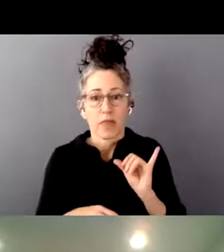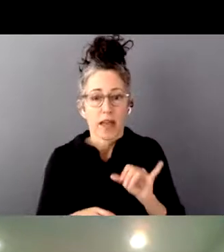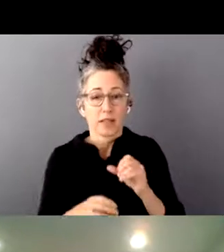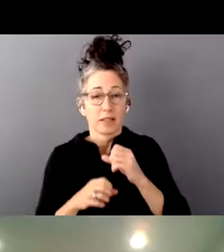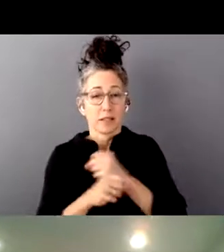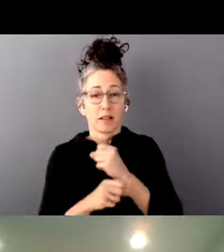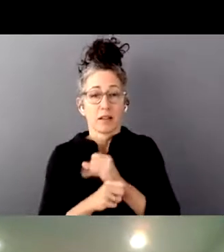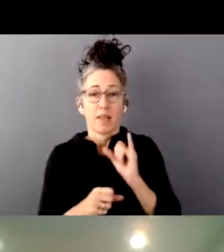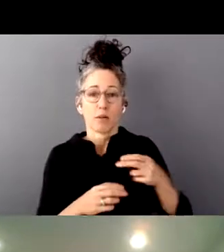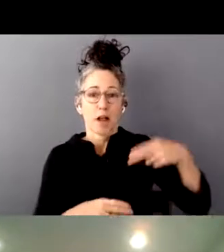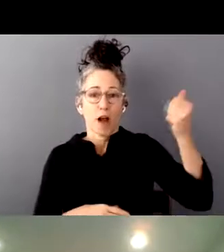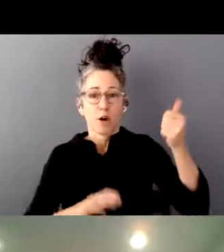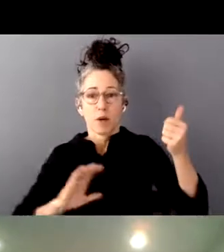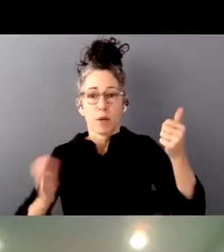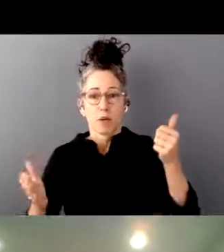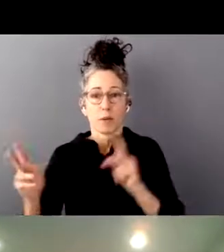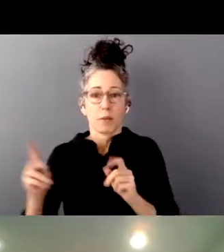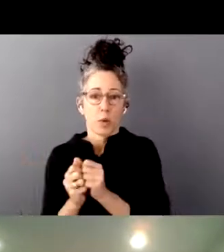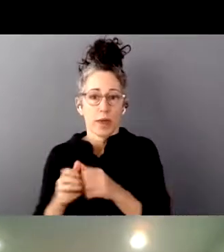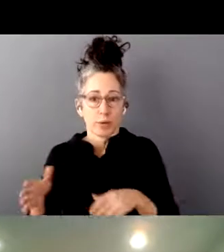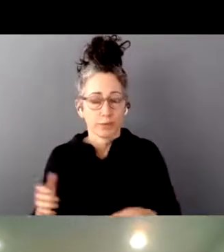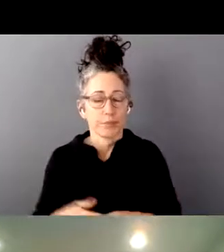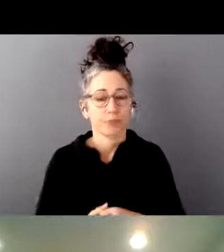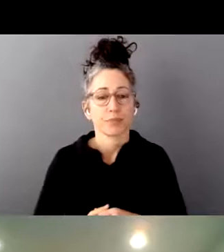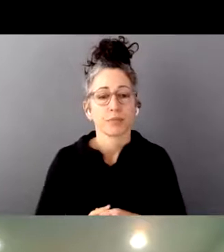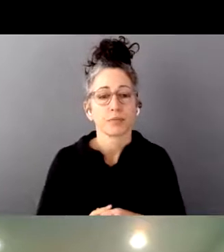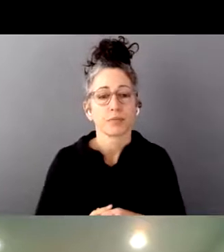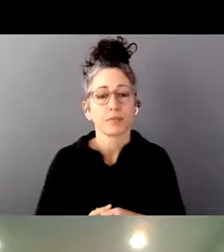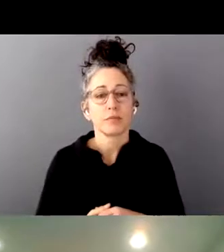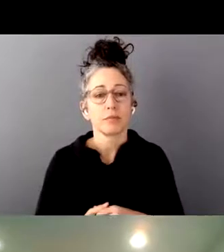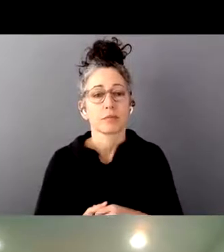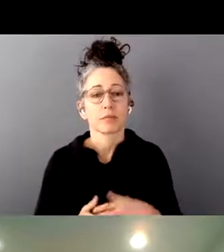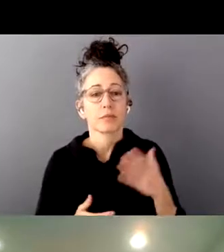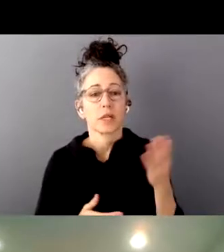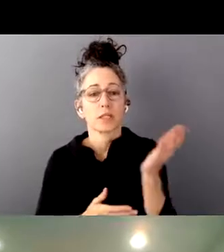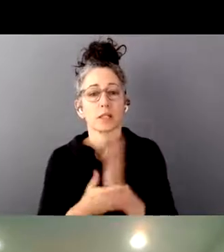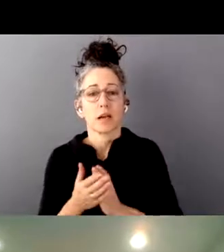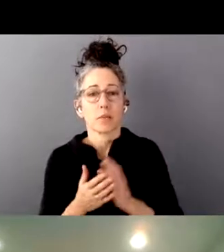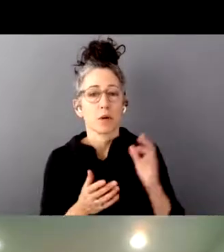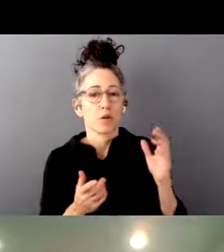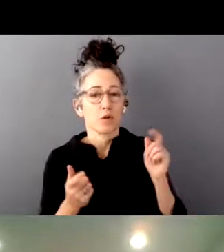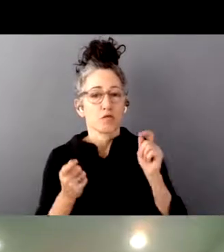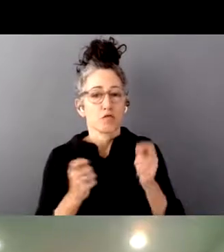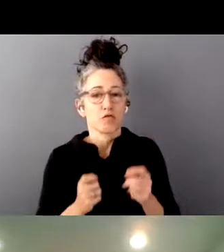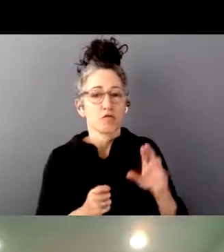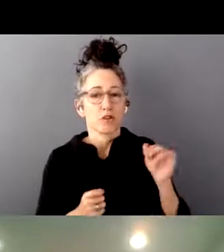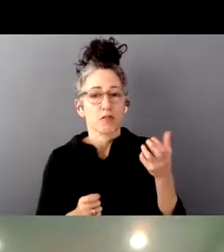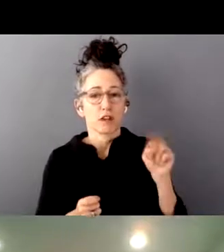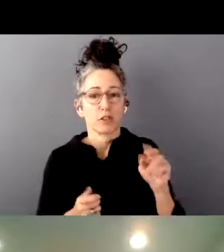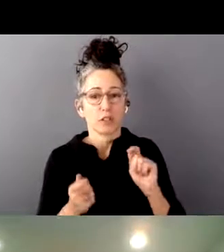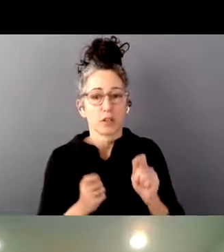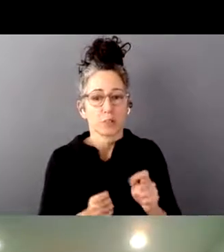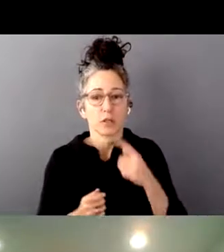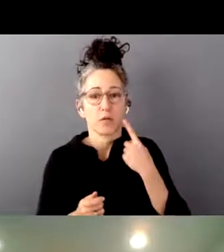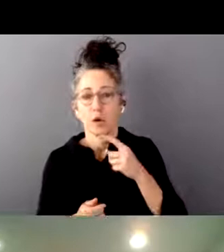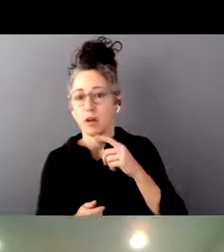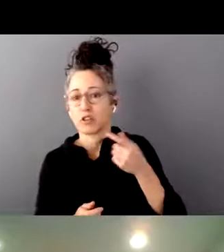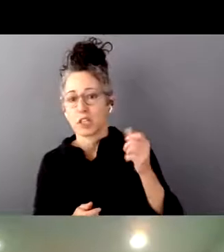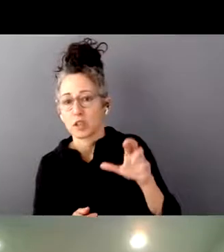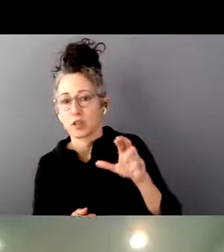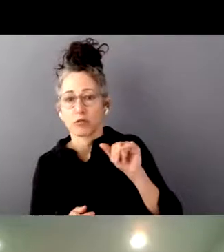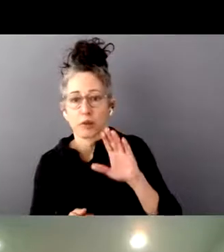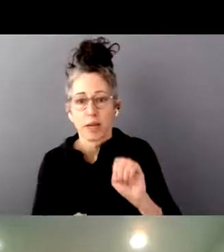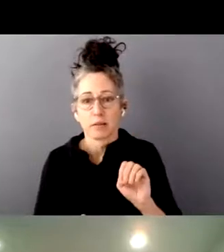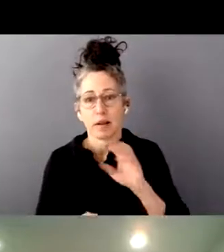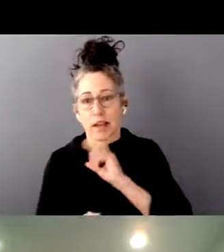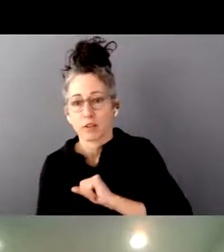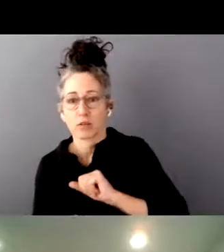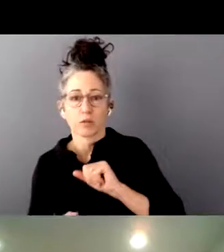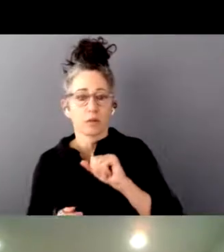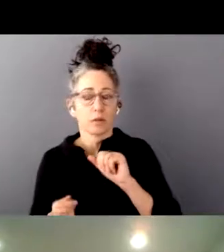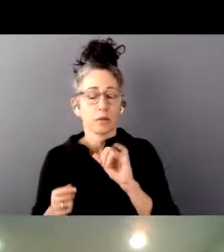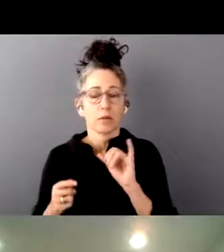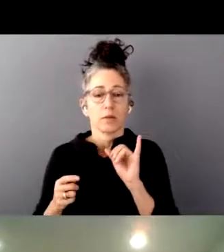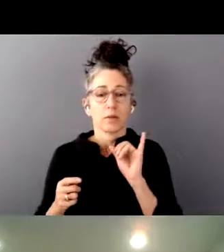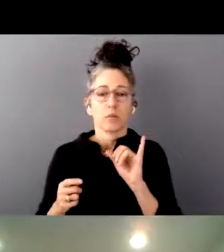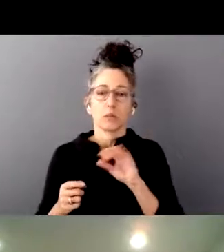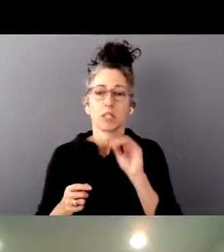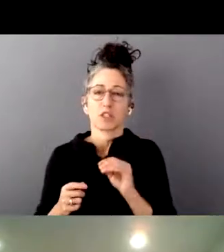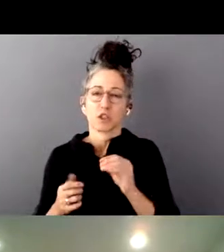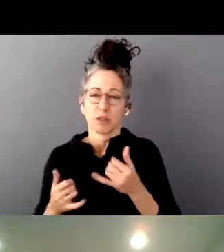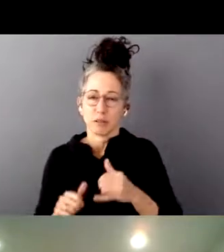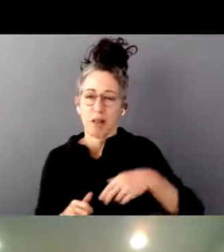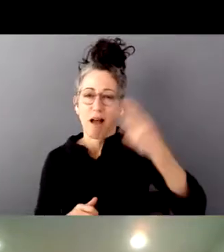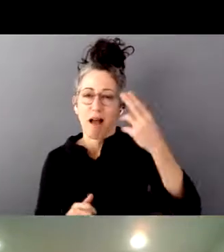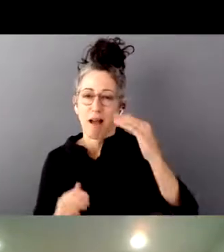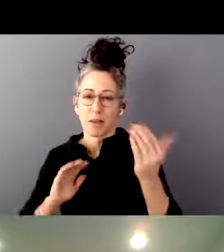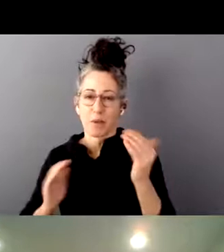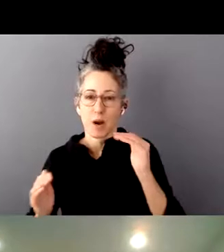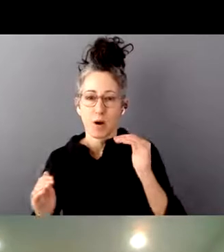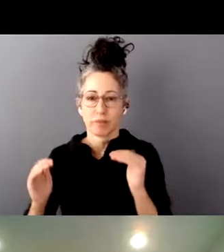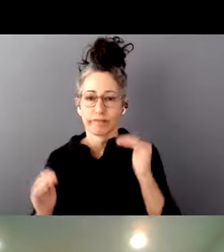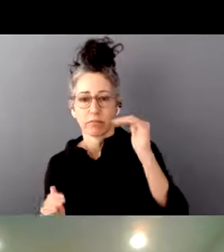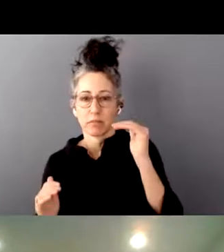higher than the percentage of people without disabilities. And when we do some regression adjustments for gender, age, race, education, and industry, the percentages are still significantly higher for people with disabilities. So, this slide shows the variation